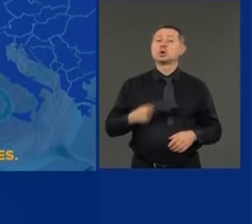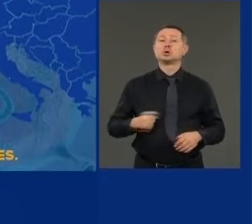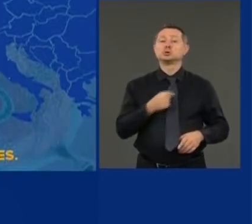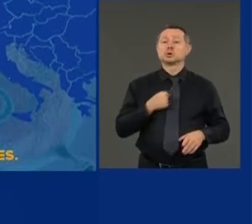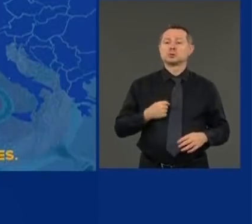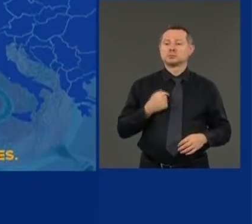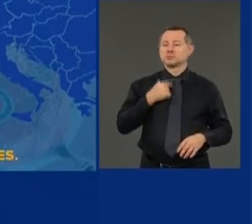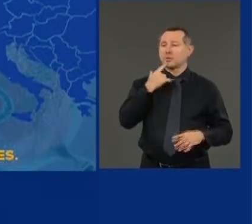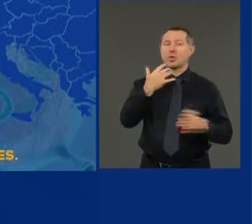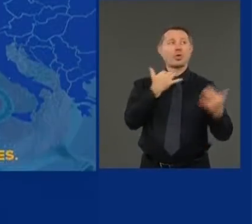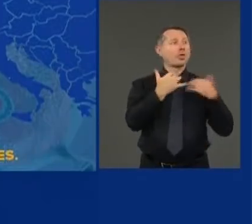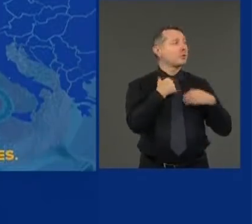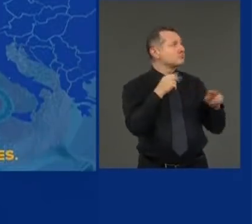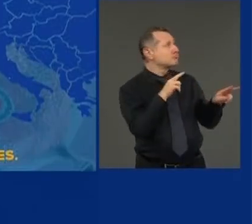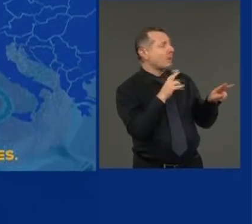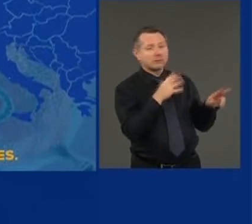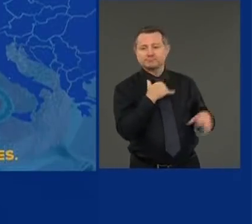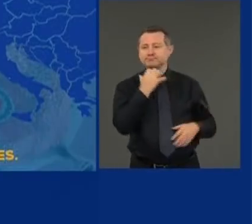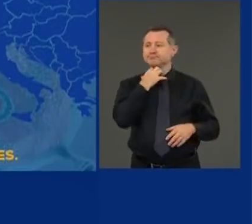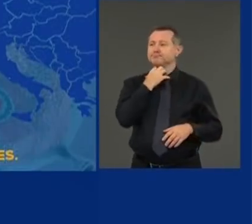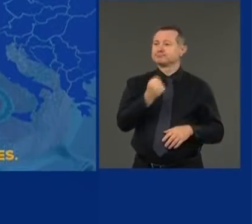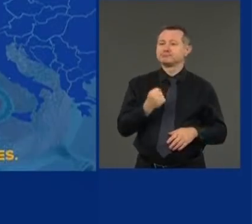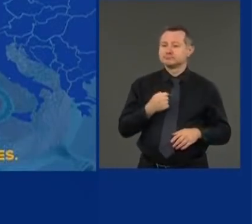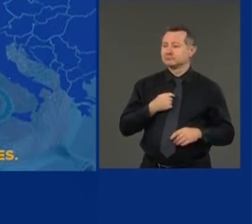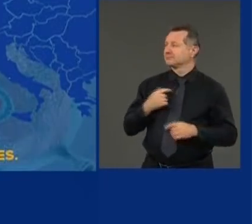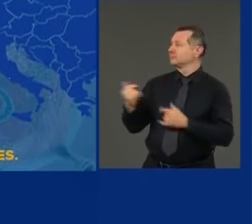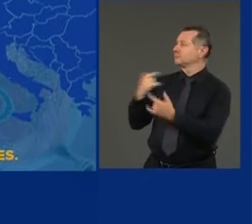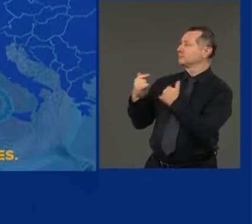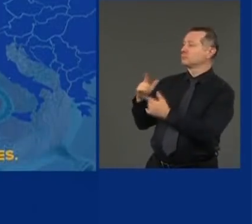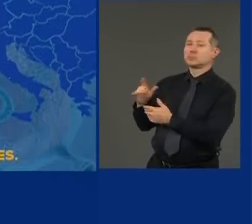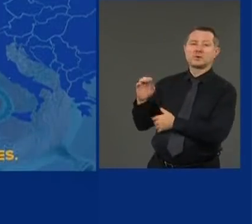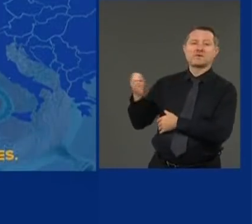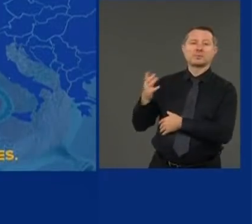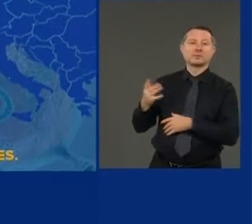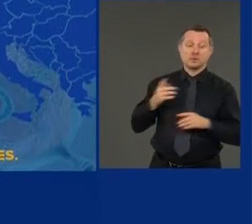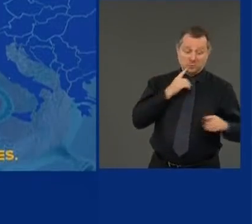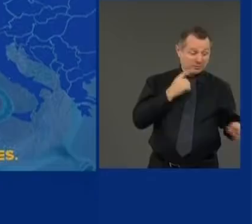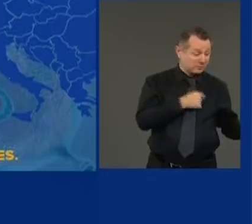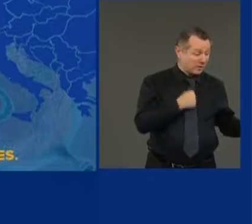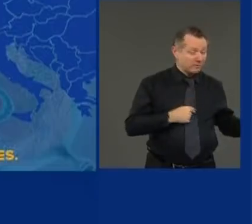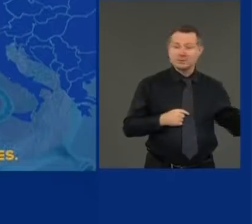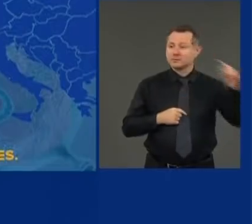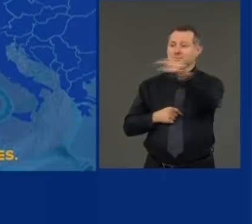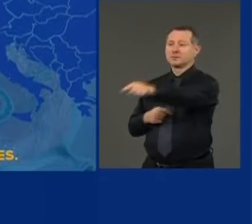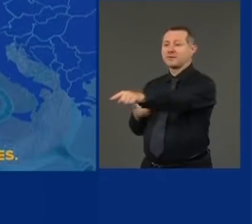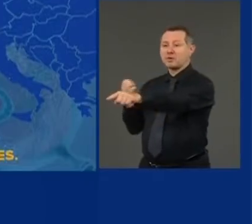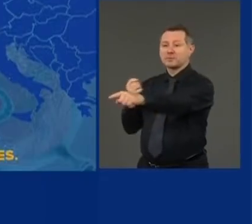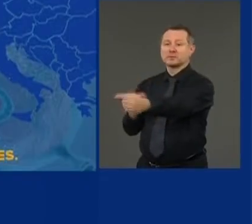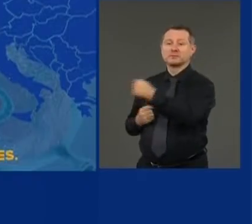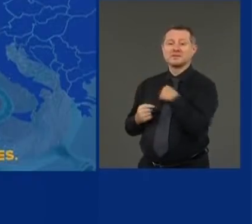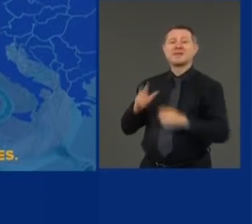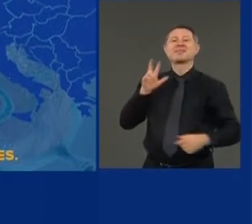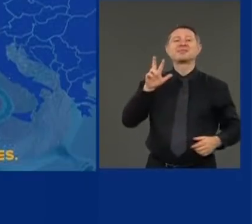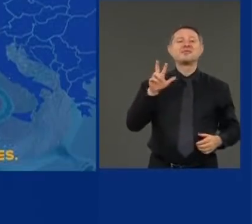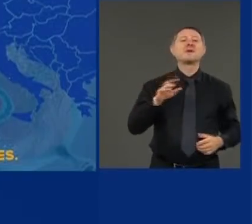NOBODY KNEW IT AT THE TIME. EVERYBODY WAS SAYING CHINA VIRUS. THE CHINA VIRUS HAD GOTTEN ON A PLANE, WENT TO EUROPE AND THEN